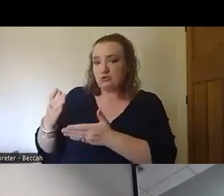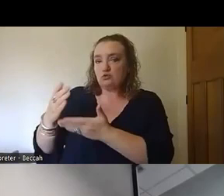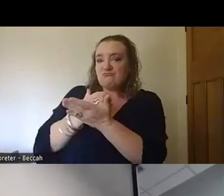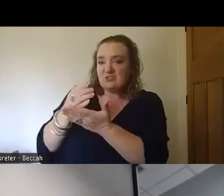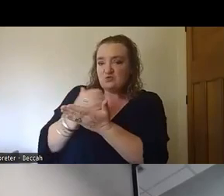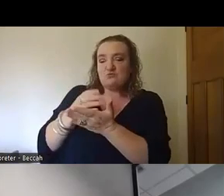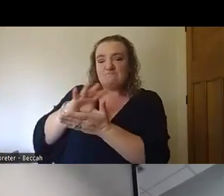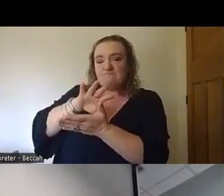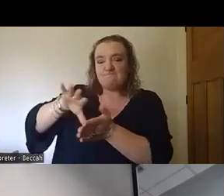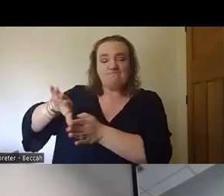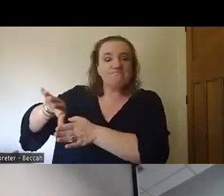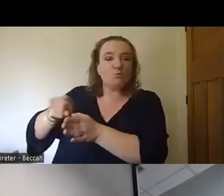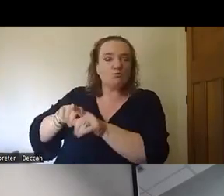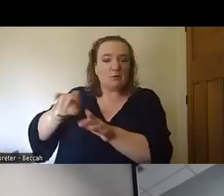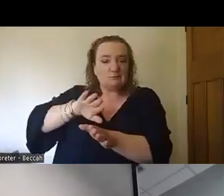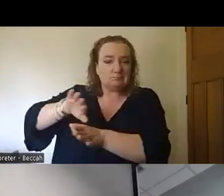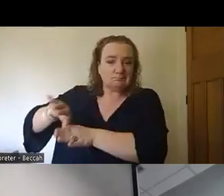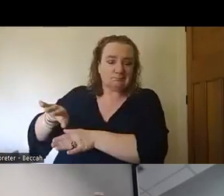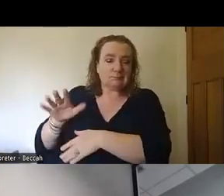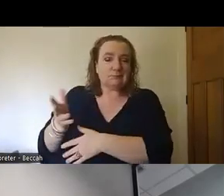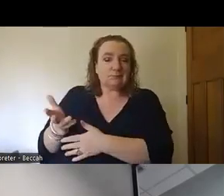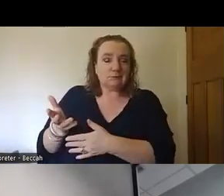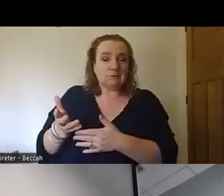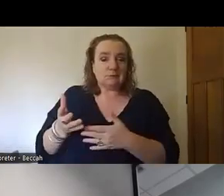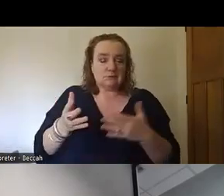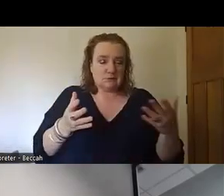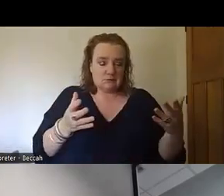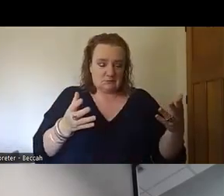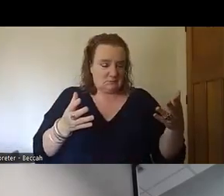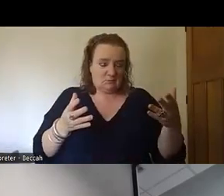and quite often they're talked about in siloed perspectives.